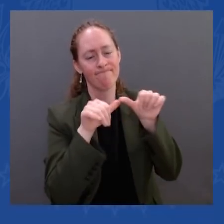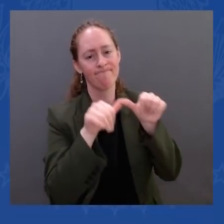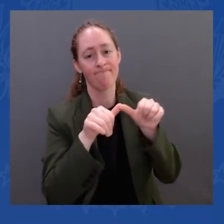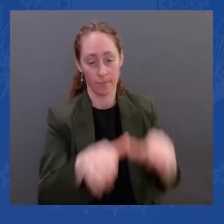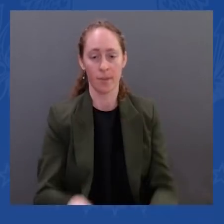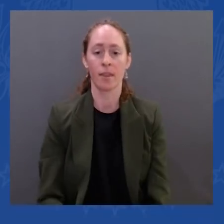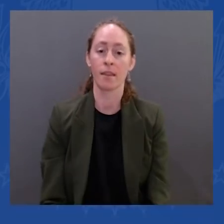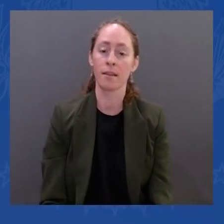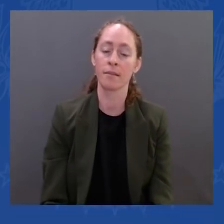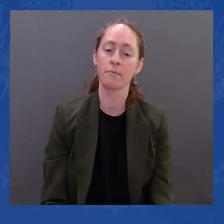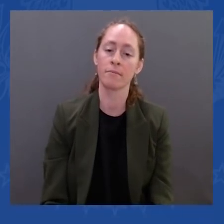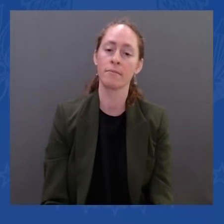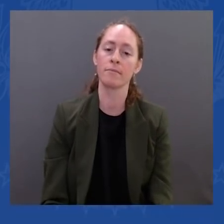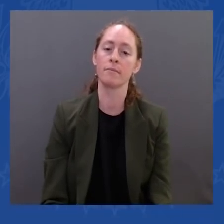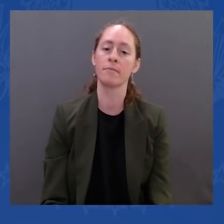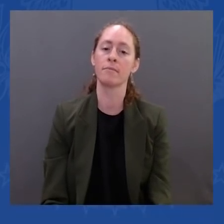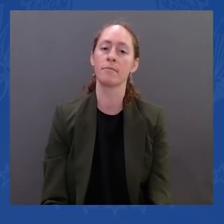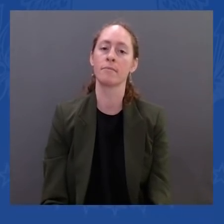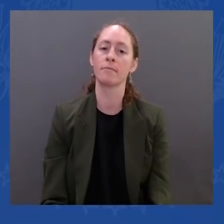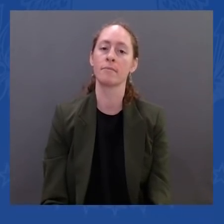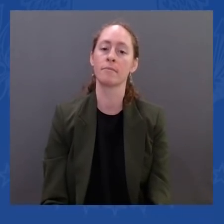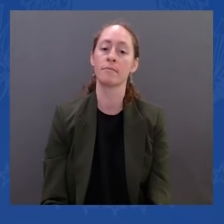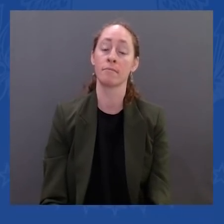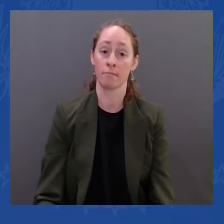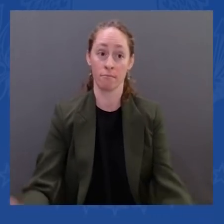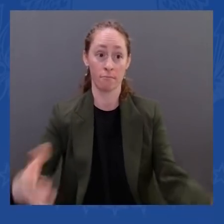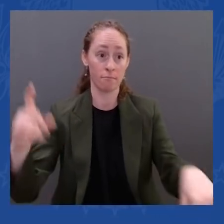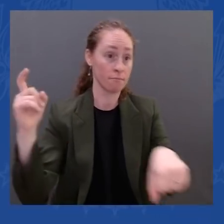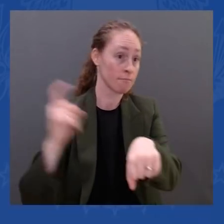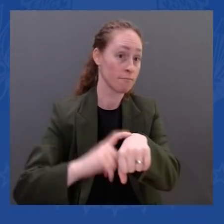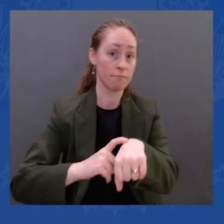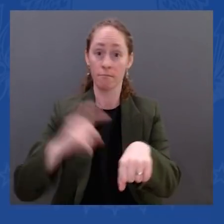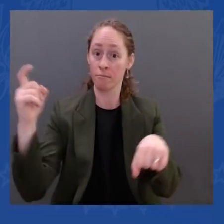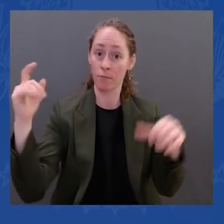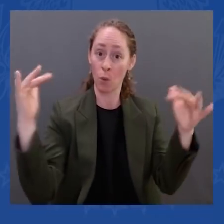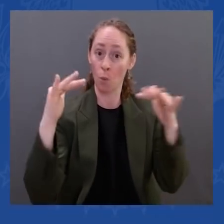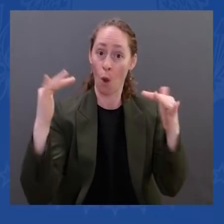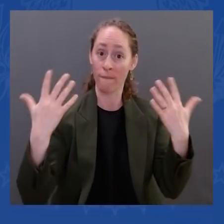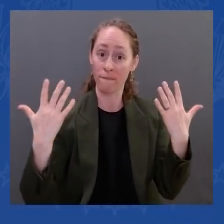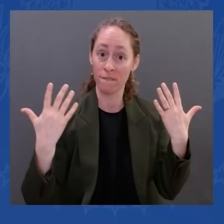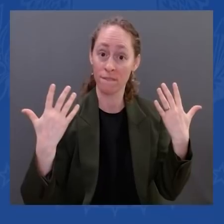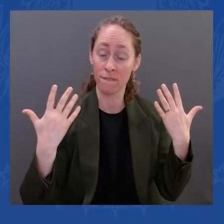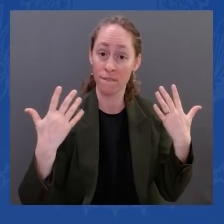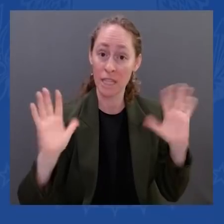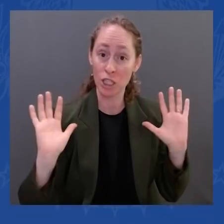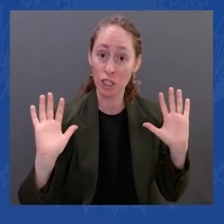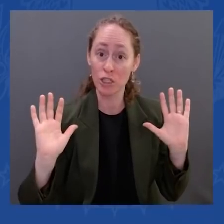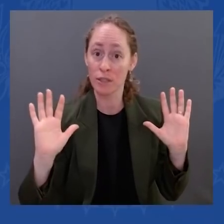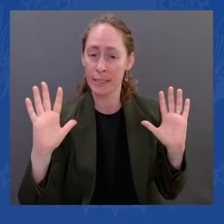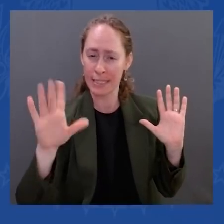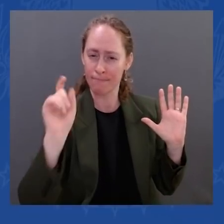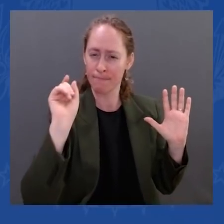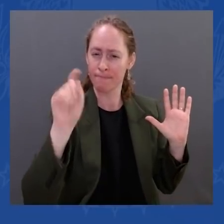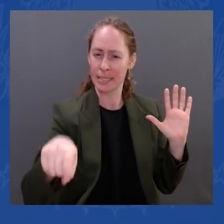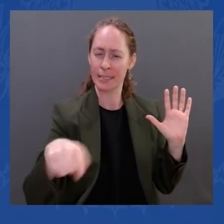I mean, excuse me, between the Ukrainians and -- and Russia, and these sanctions